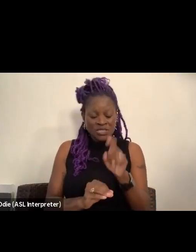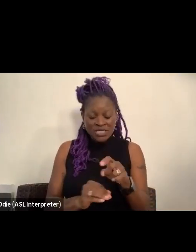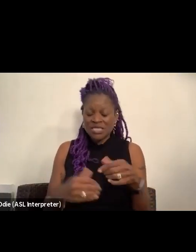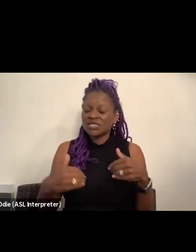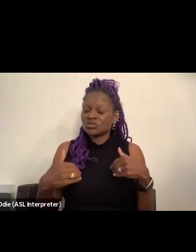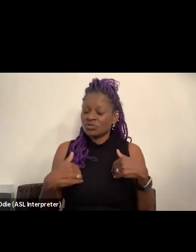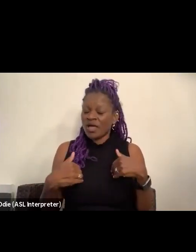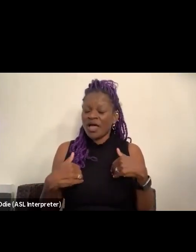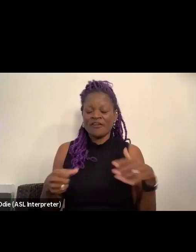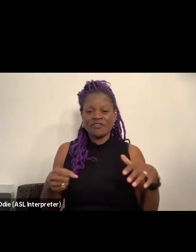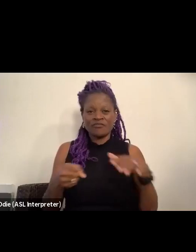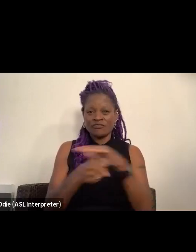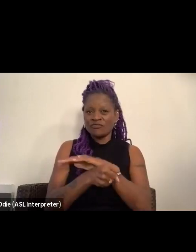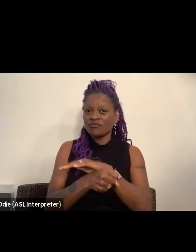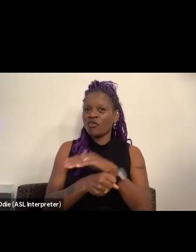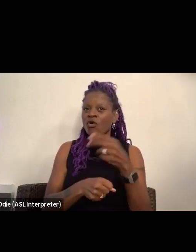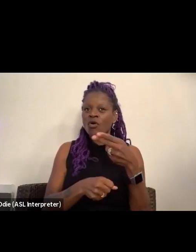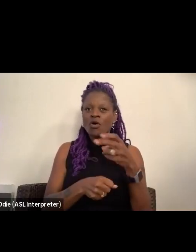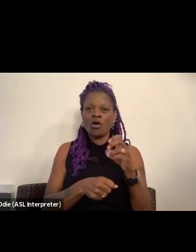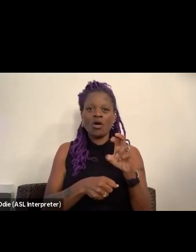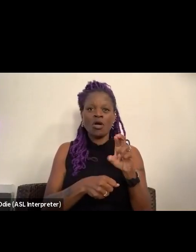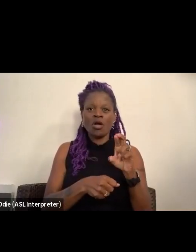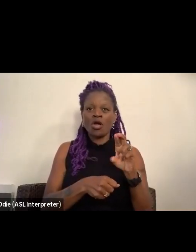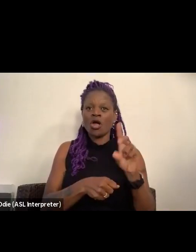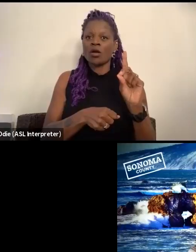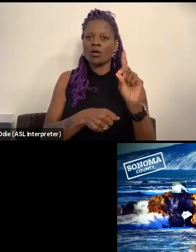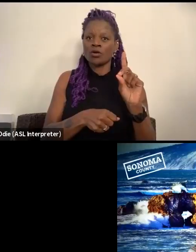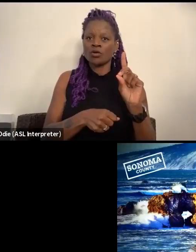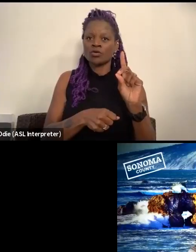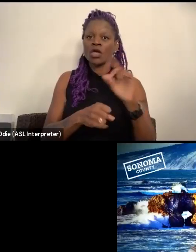We are so close. So I'm now going to hand it over to Qantas